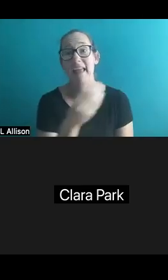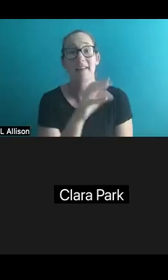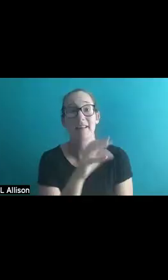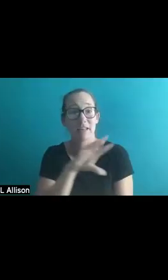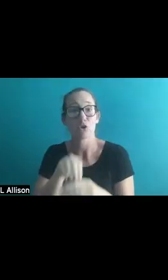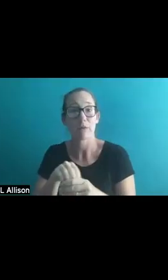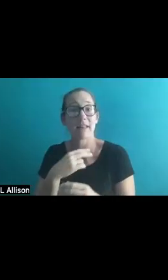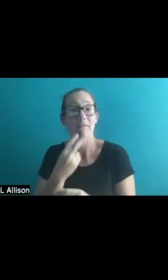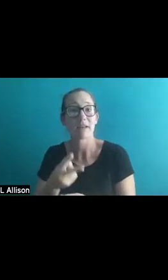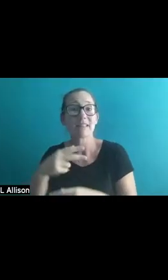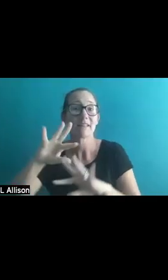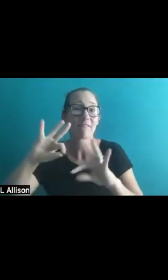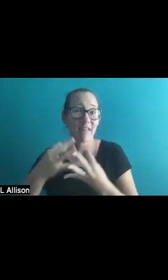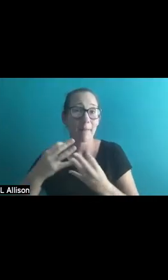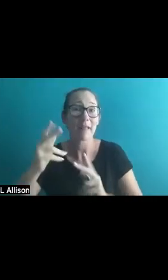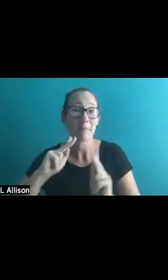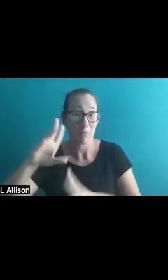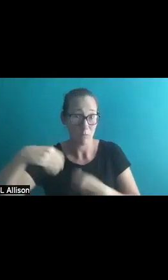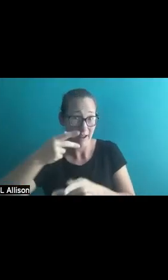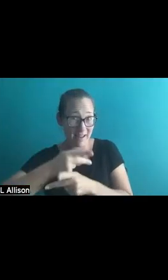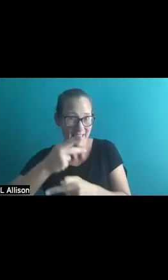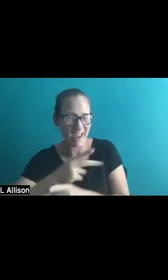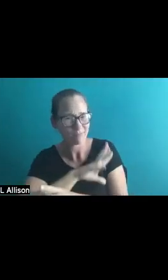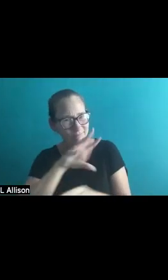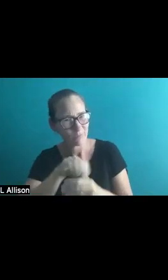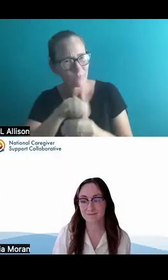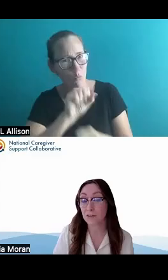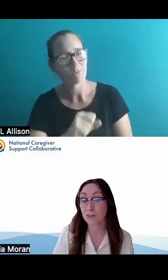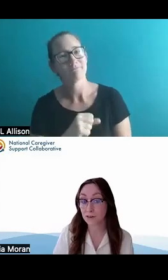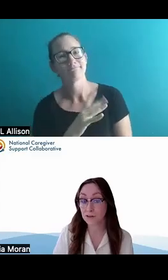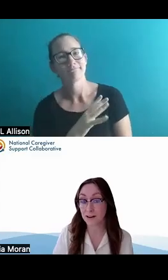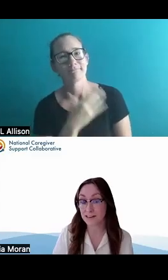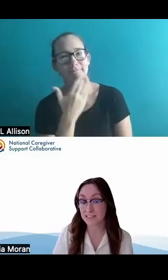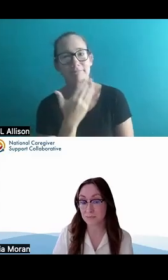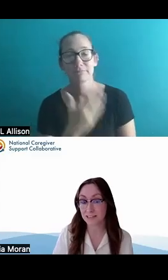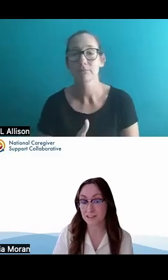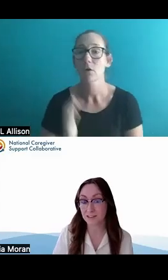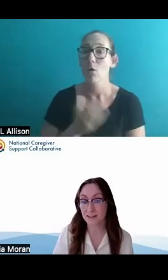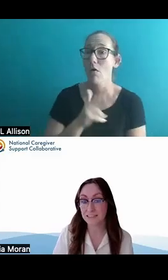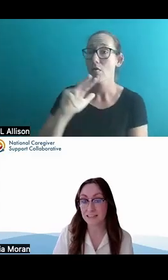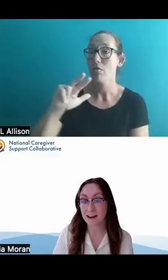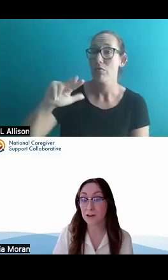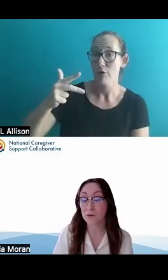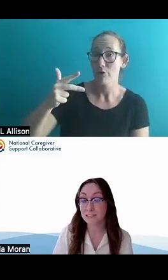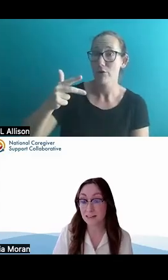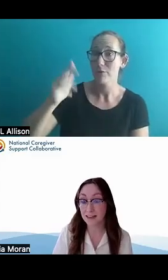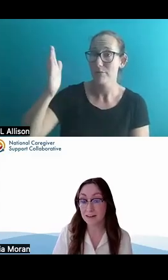family caregivers in your work. And, joining us as our third grantee presenter is Cara Goldstein,